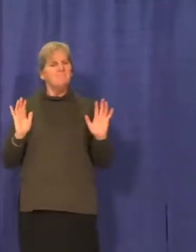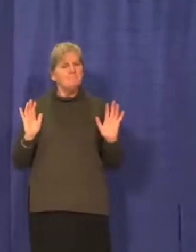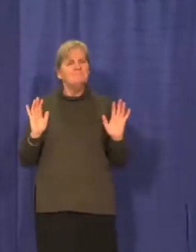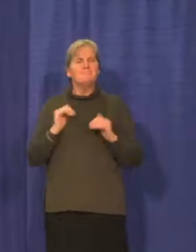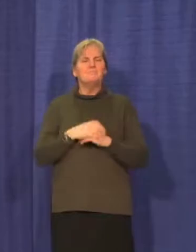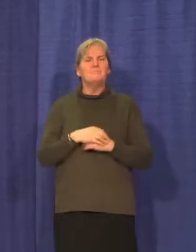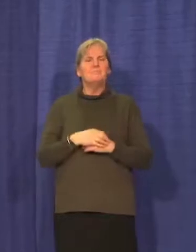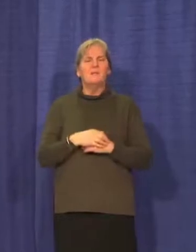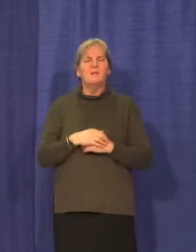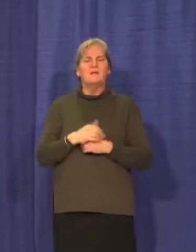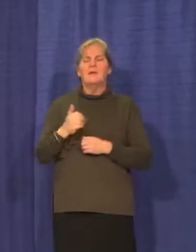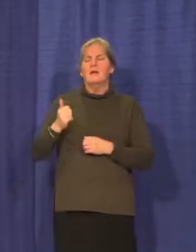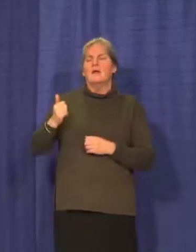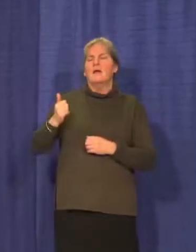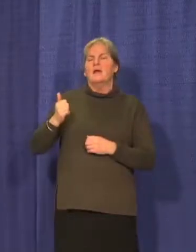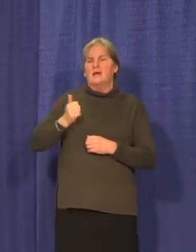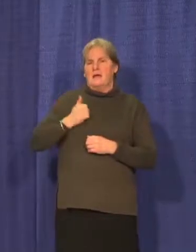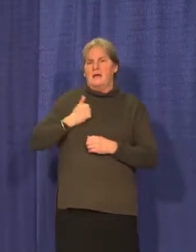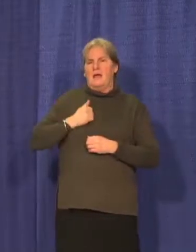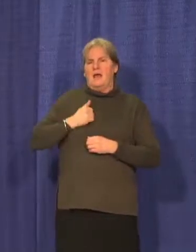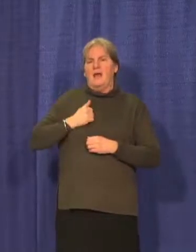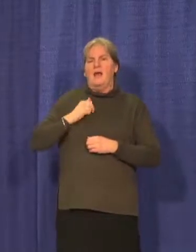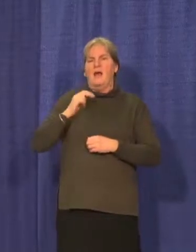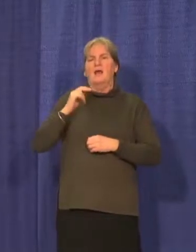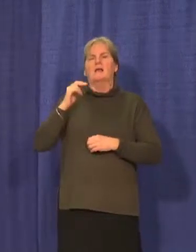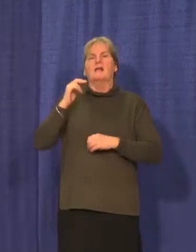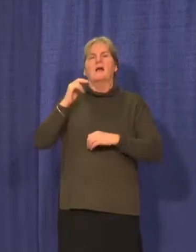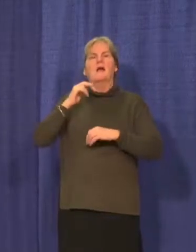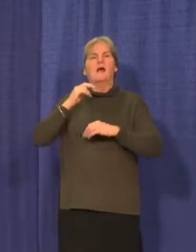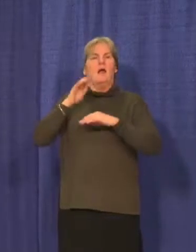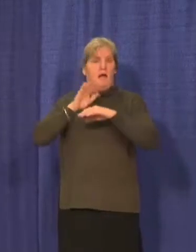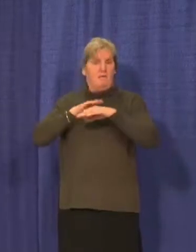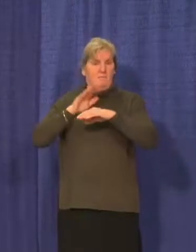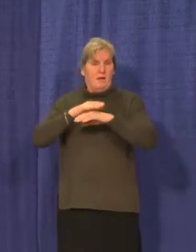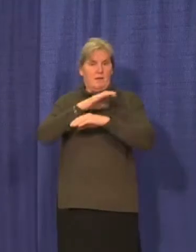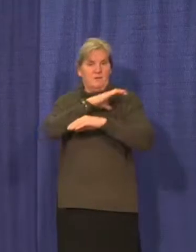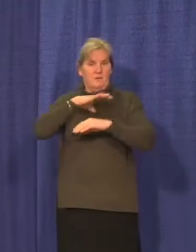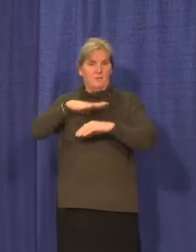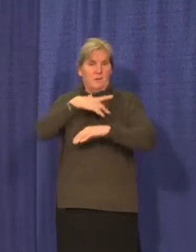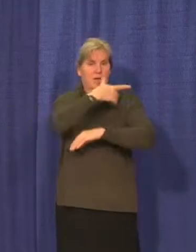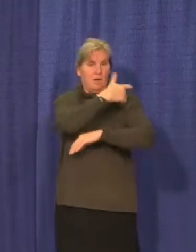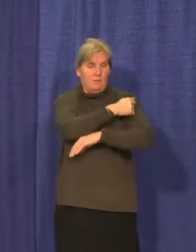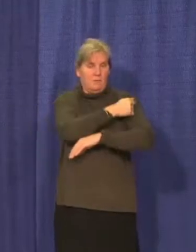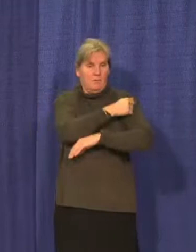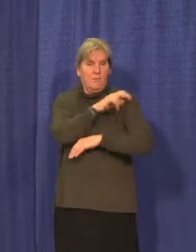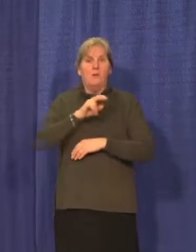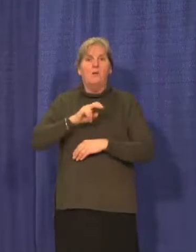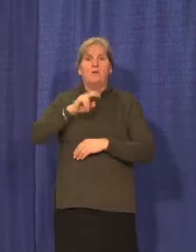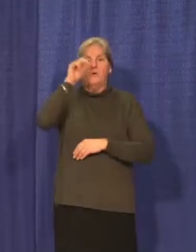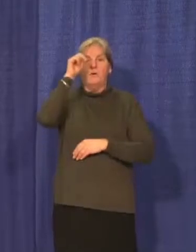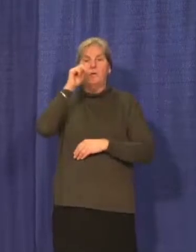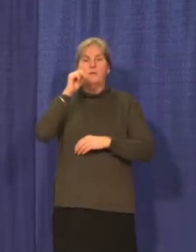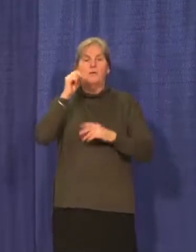Again, as we follow the national advisory committee's recommendations, northern, world, and indigenous